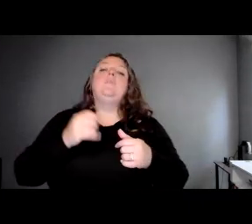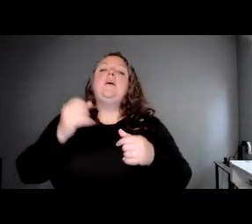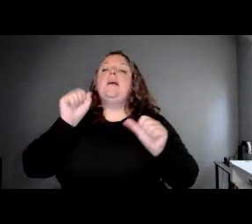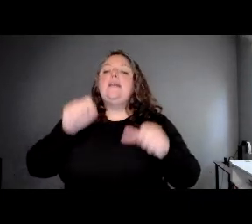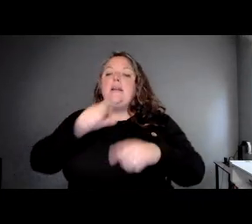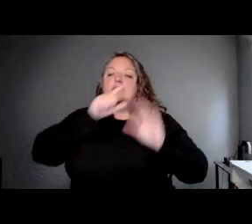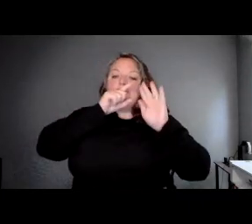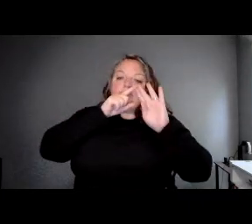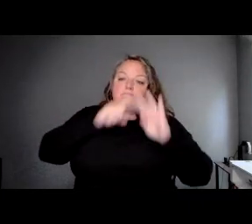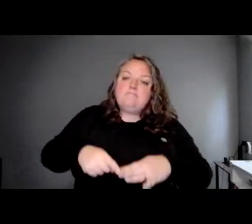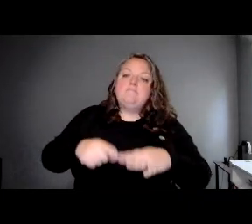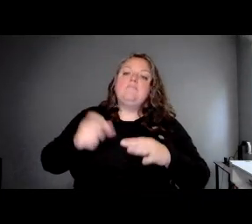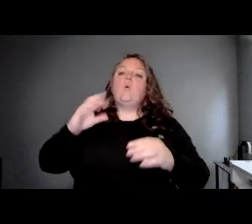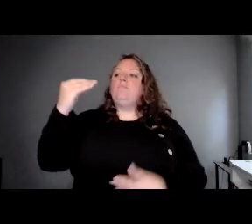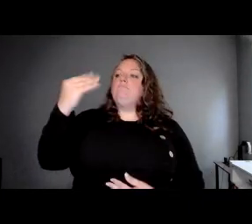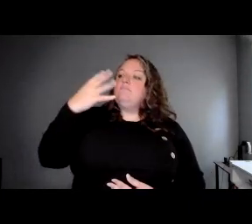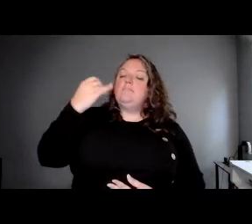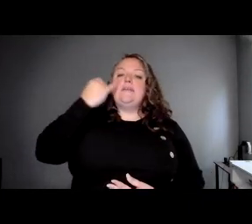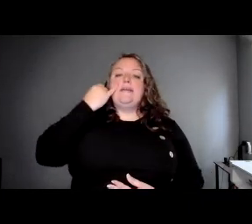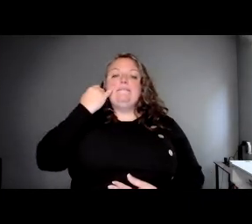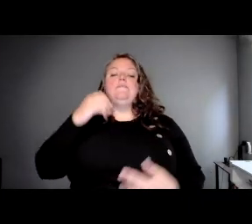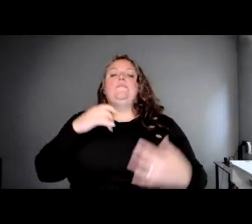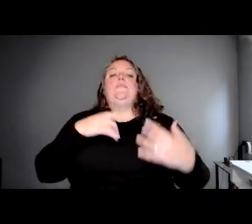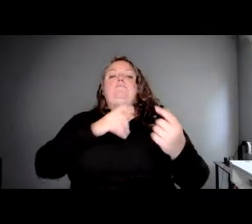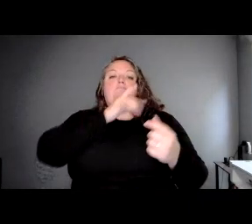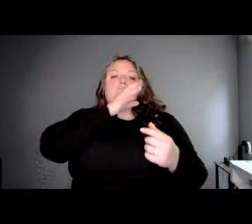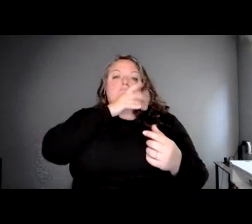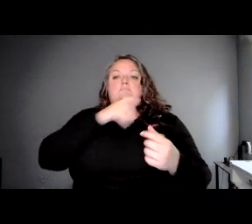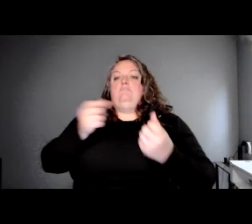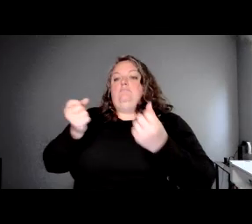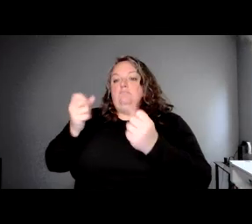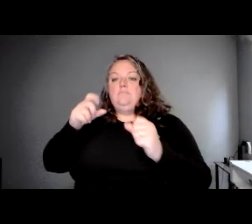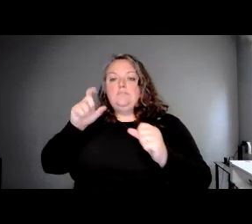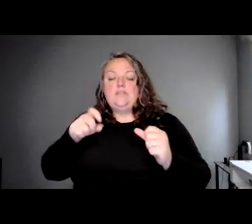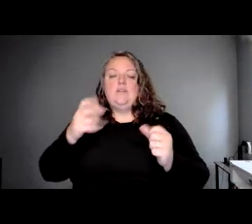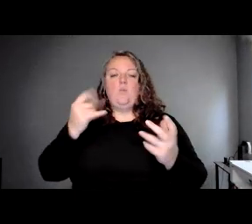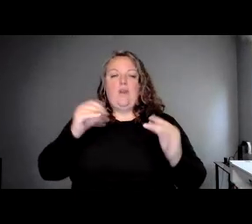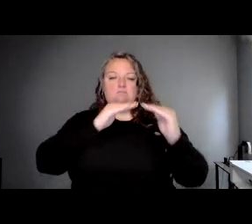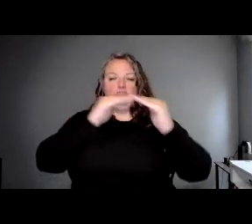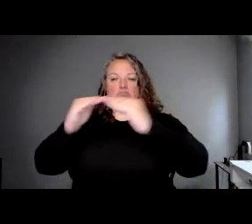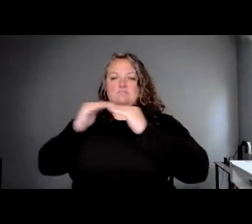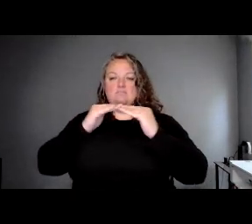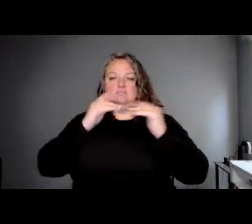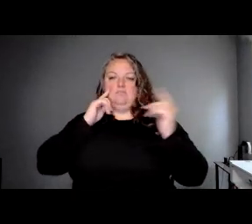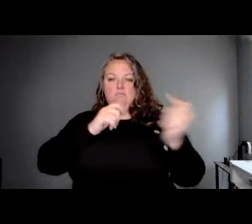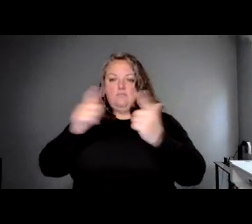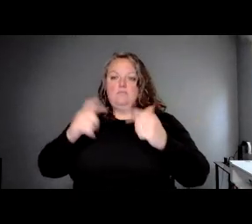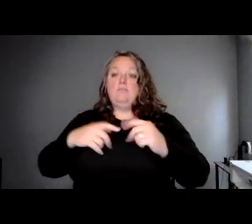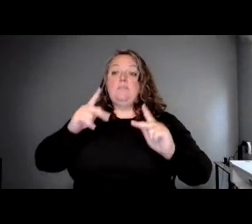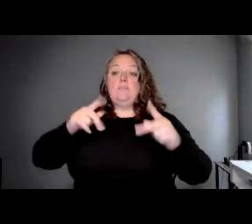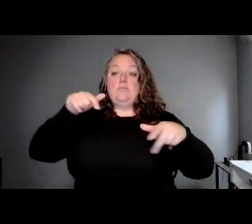so we have a consistent view for everyone. For folks in person, the room has microphones